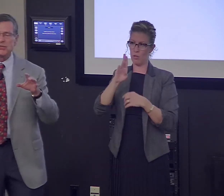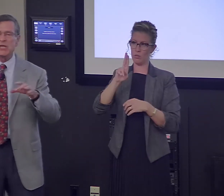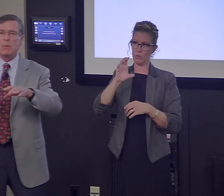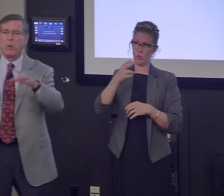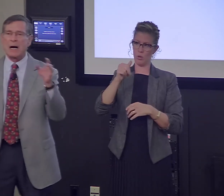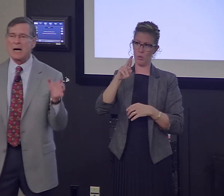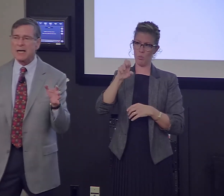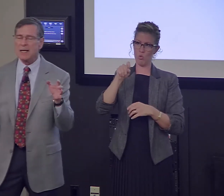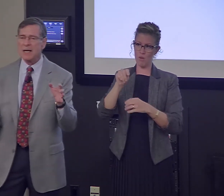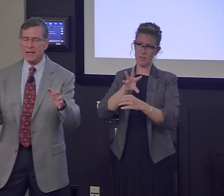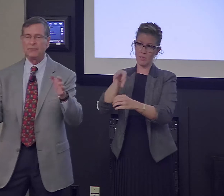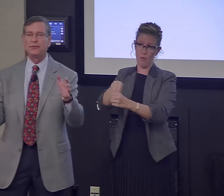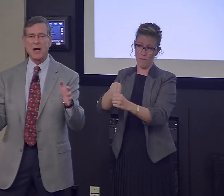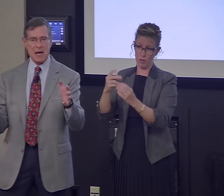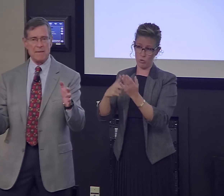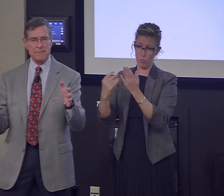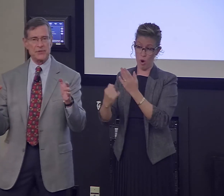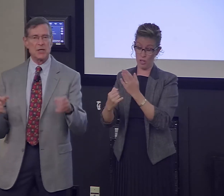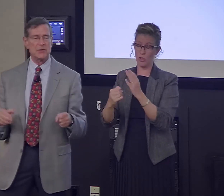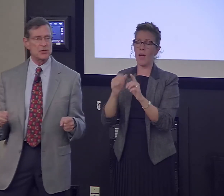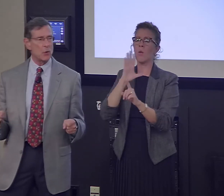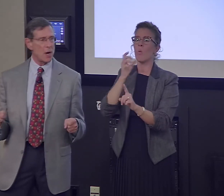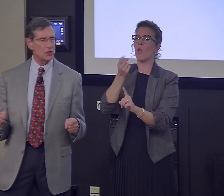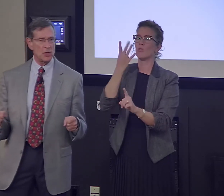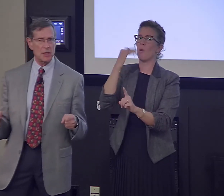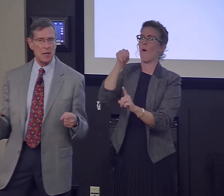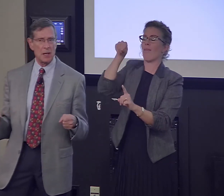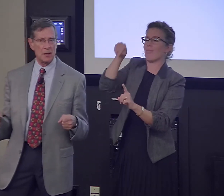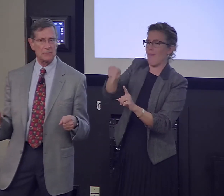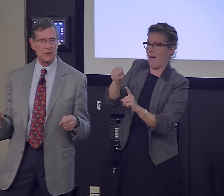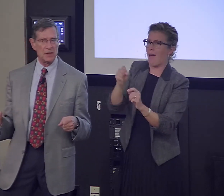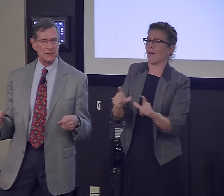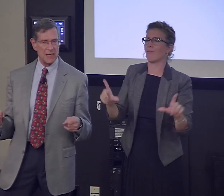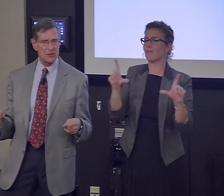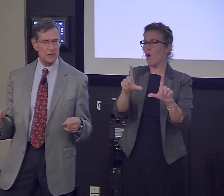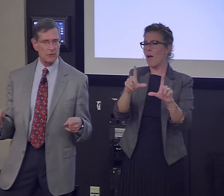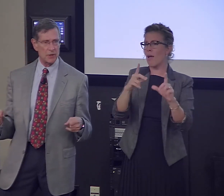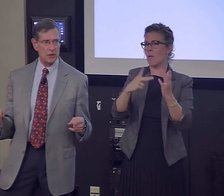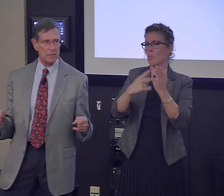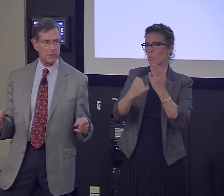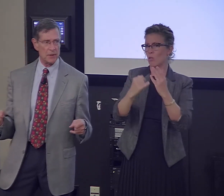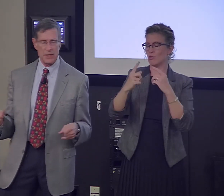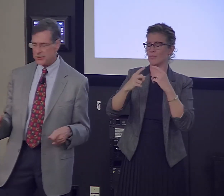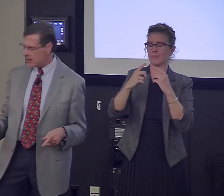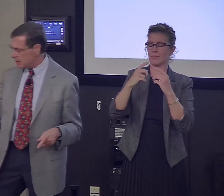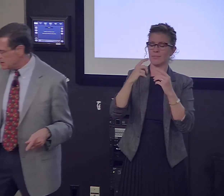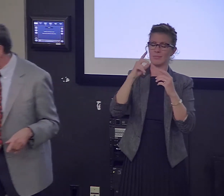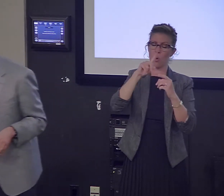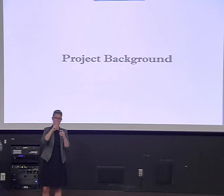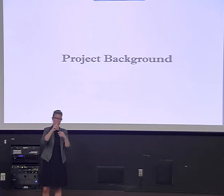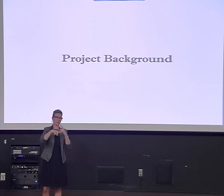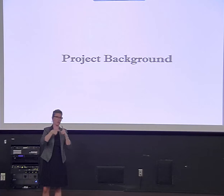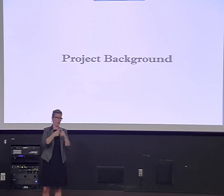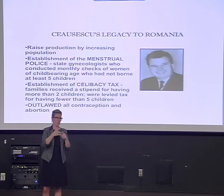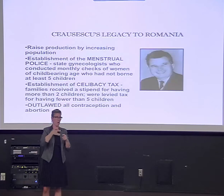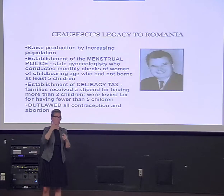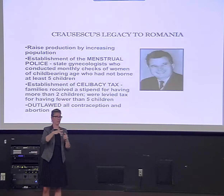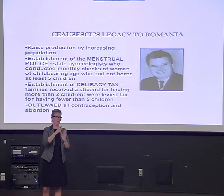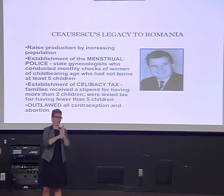And you'll see why it frames this question of sensitive or critical periods in development.